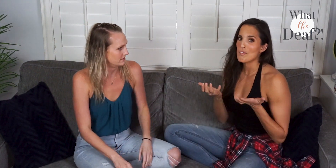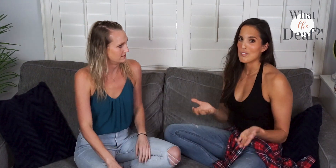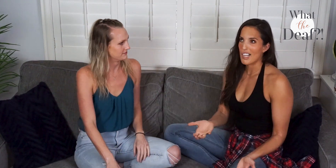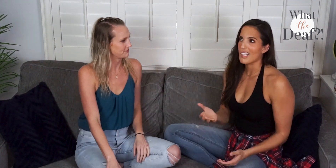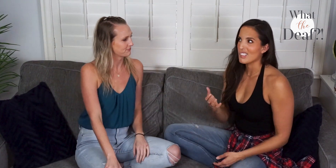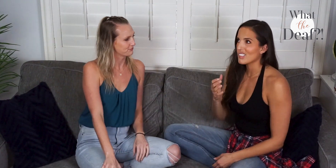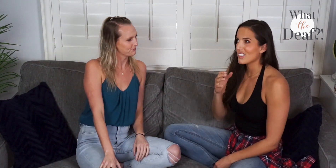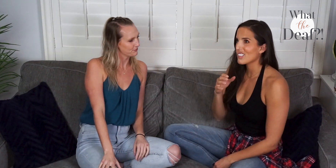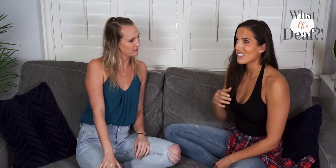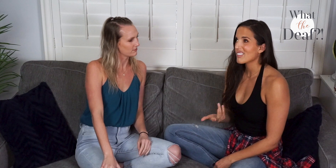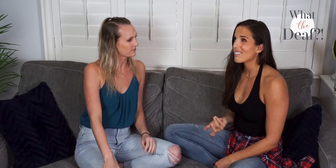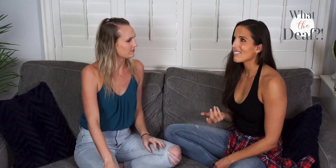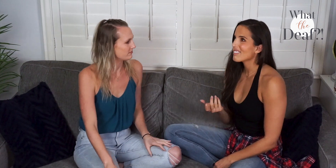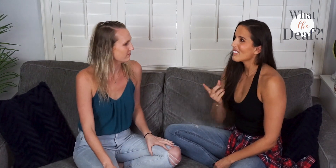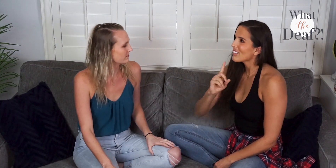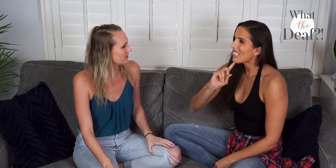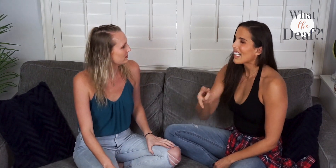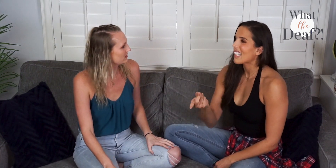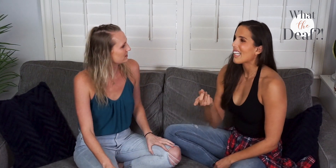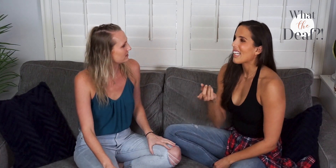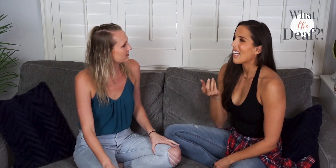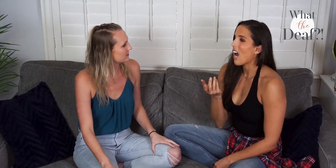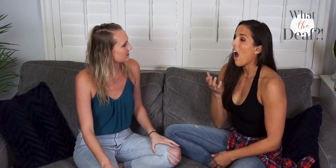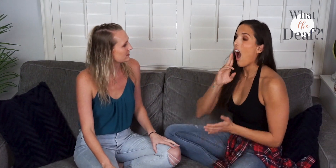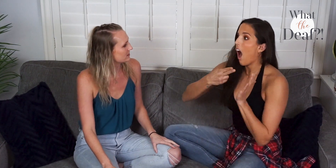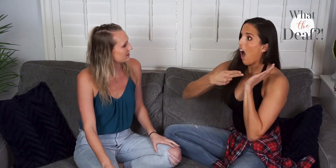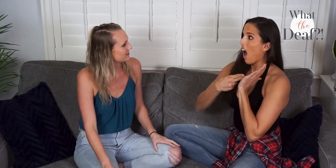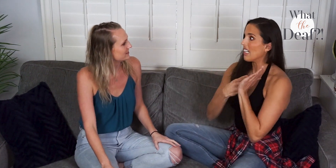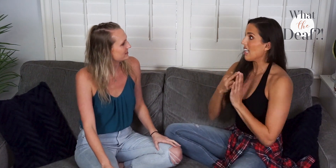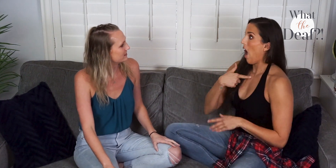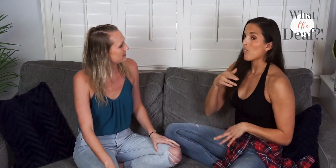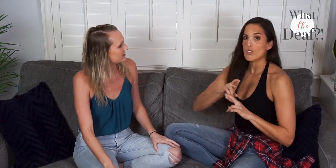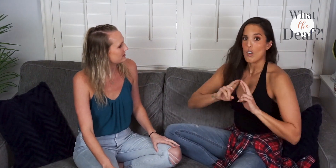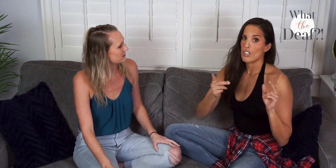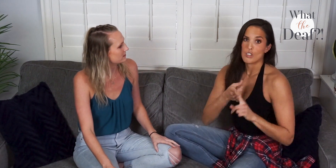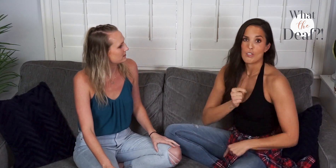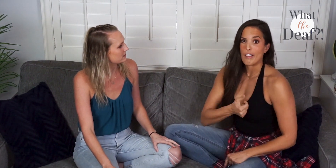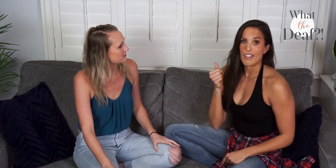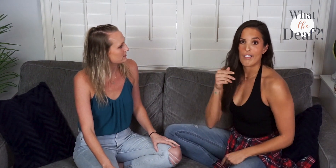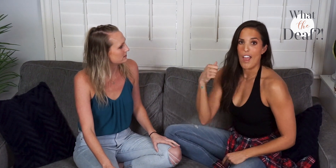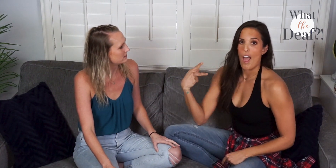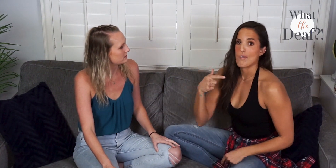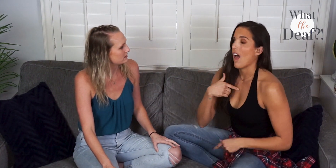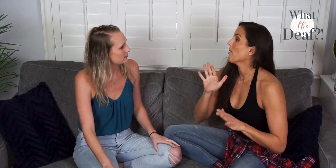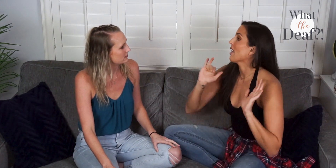I mean, there's so much, honestly, I was ready to delete the app.